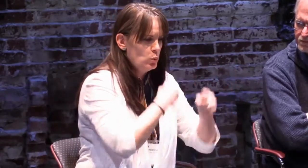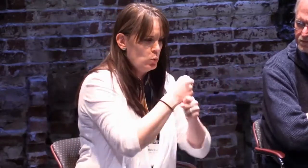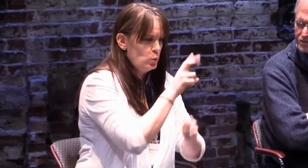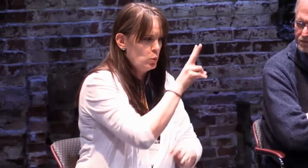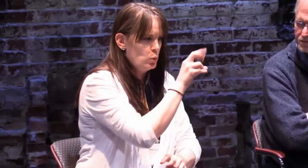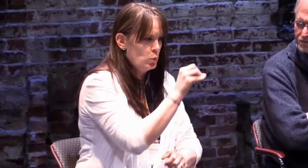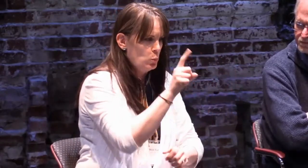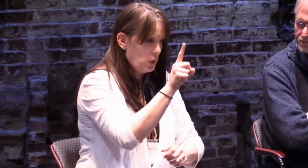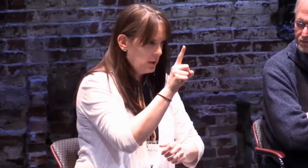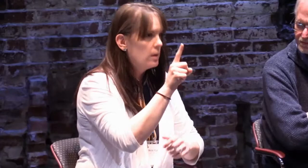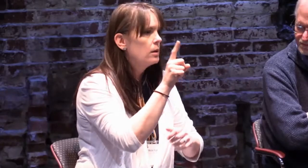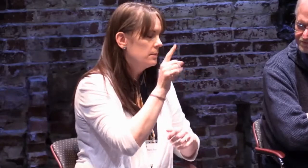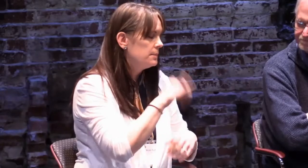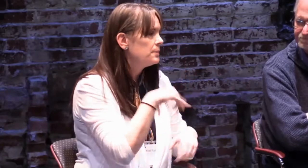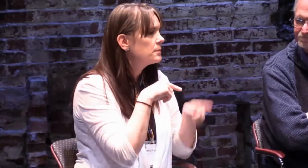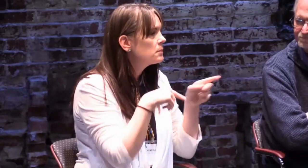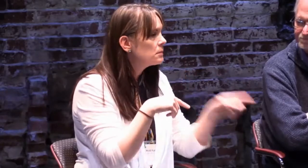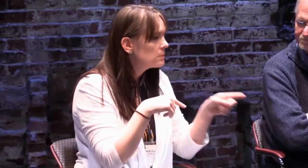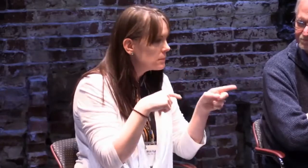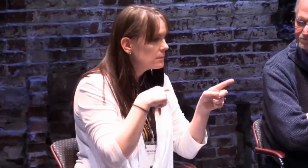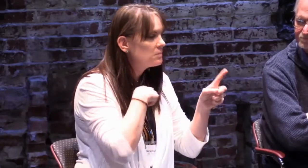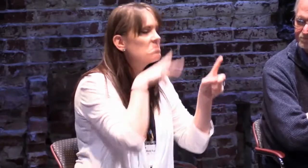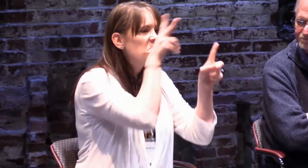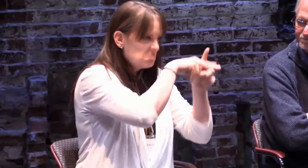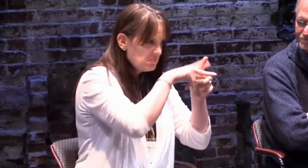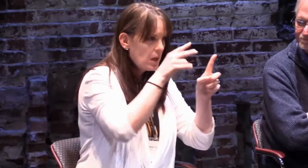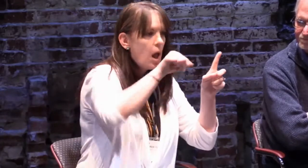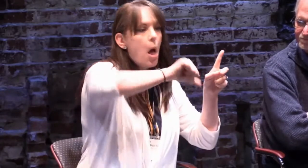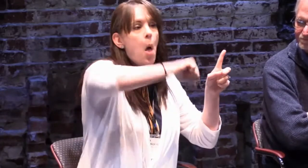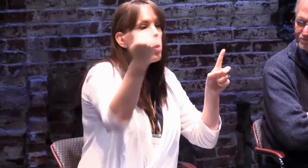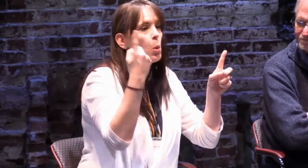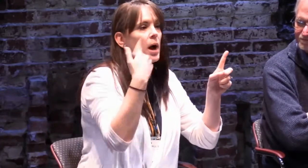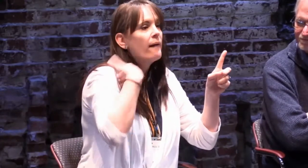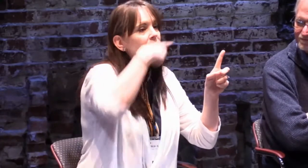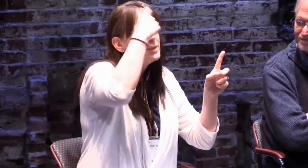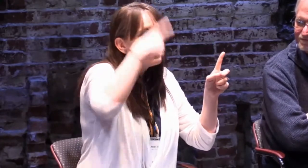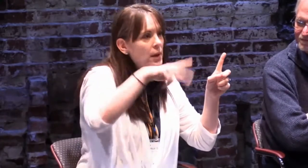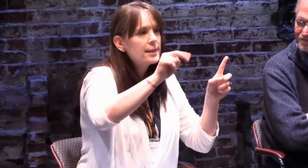So I applied for Deaf West summer program early 2000's.